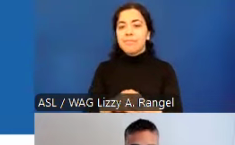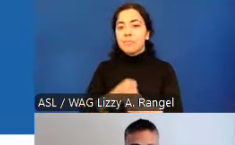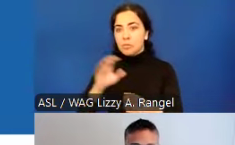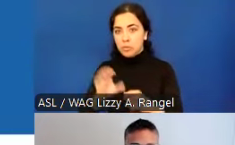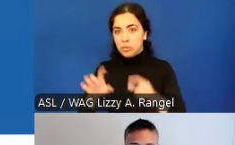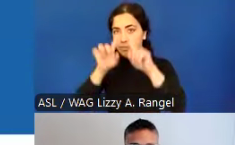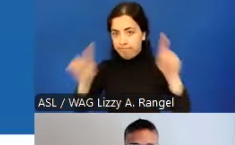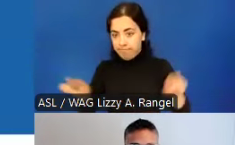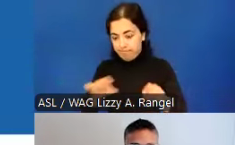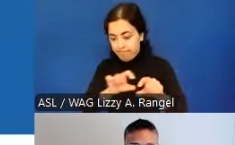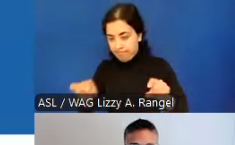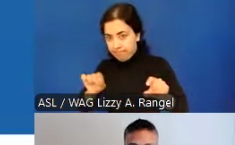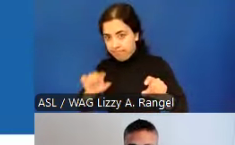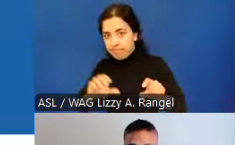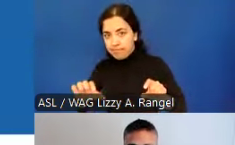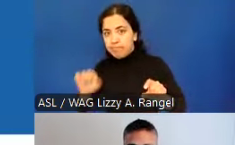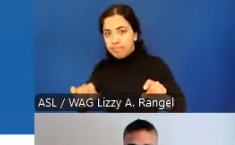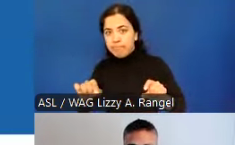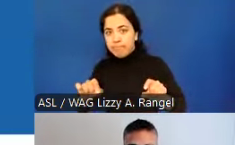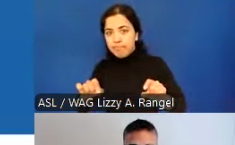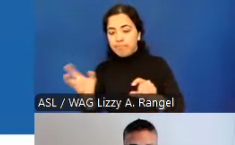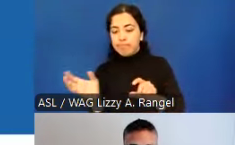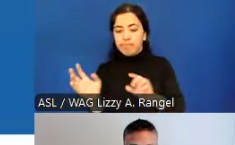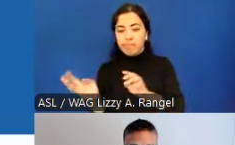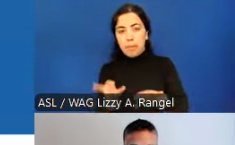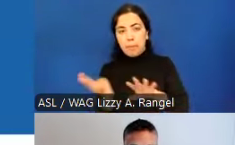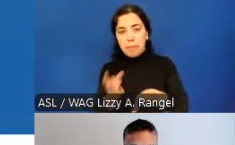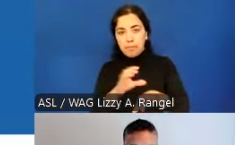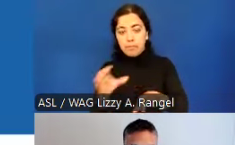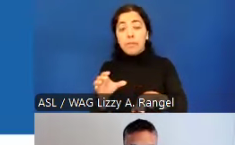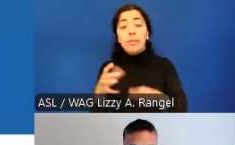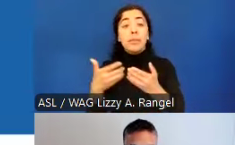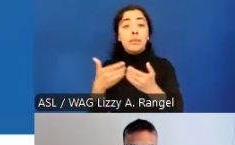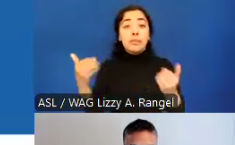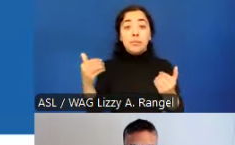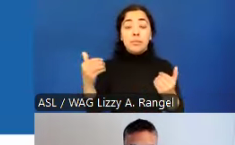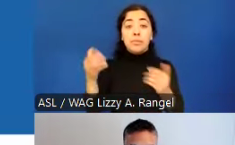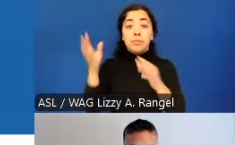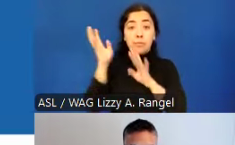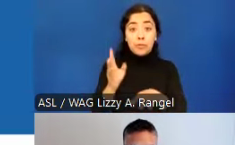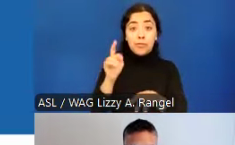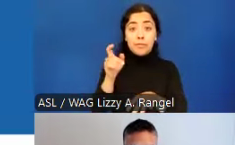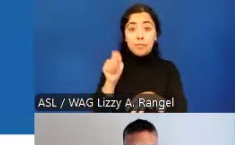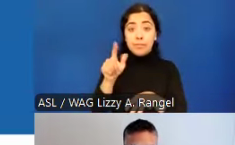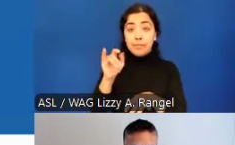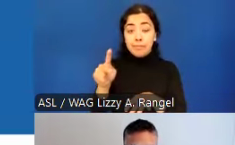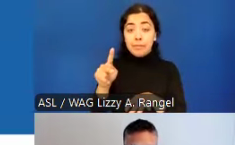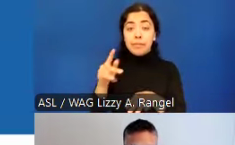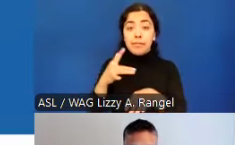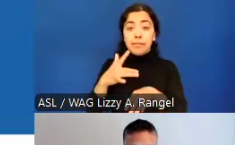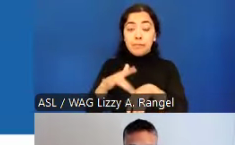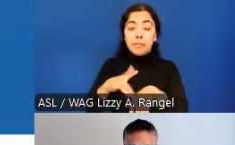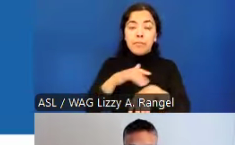for English, French, German, Spanish, and Swedish will be posted in the chat as well.